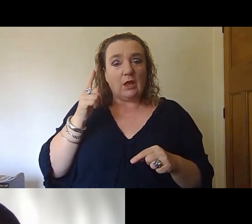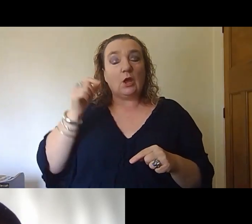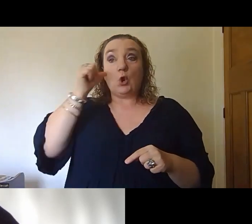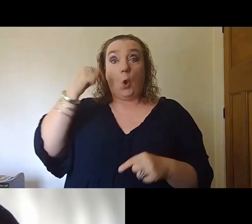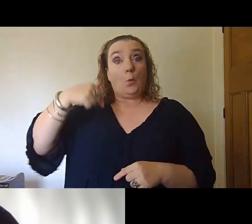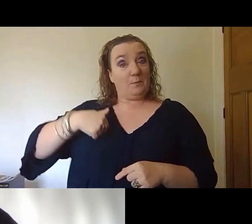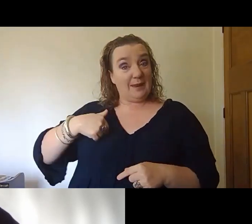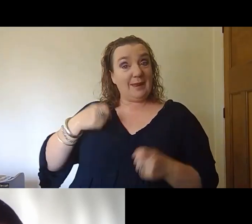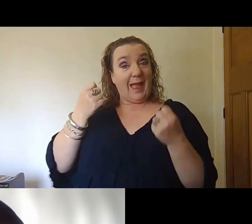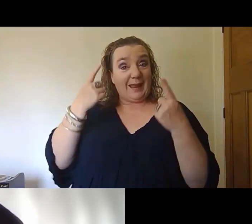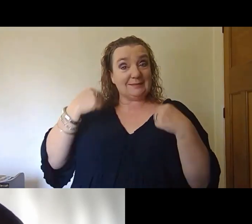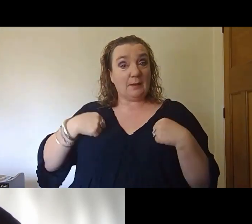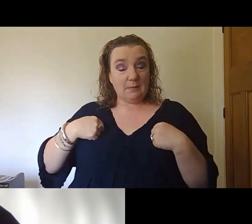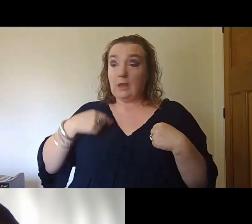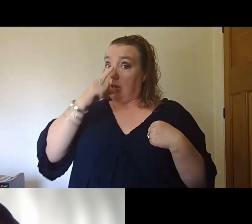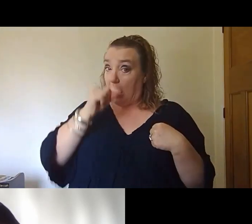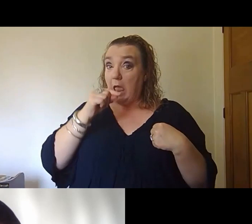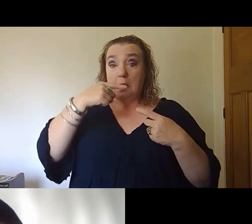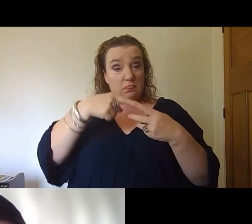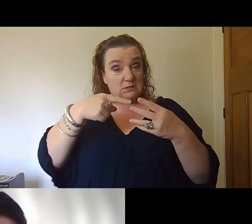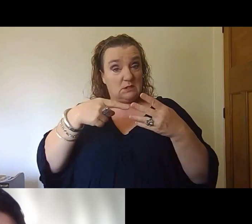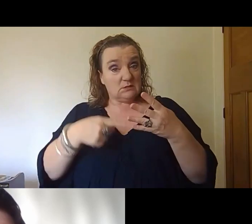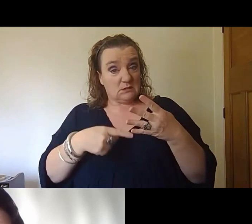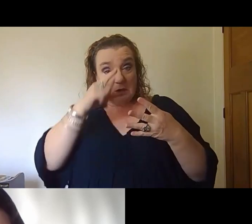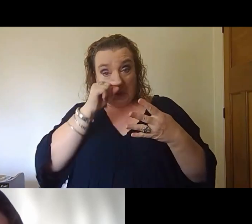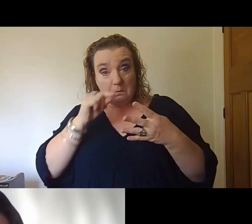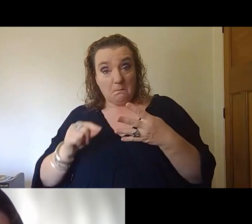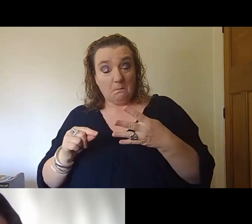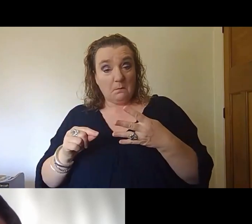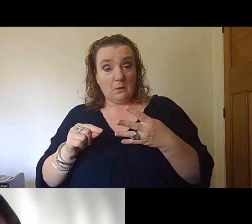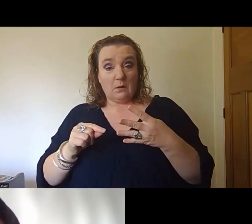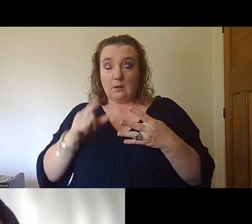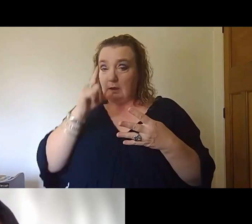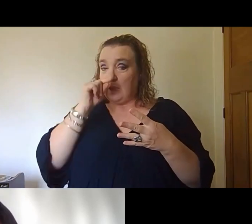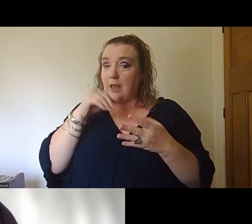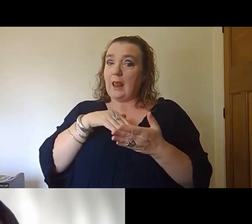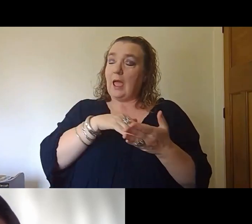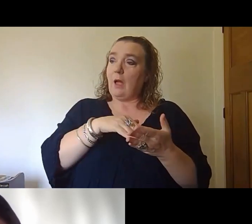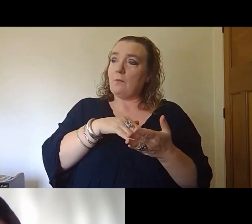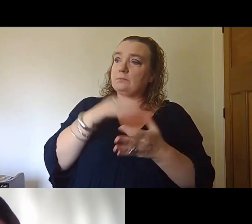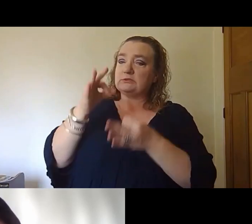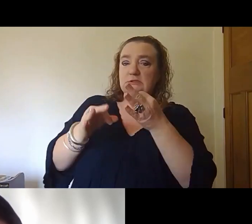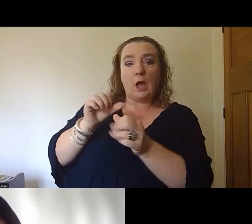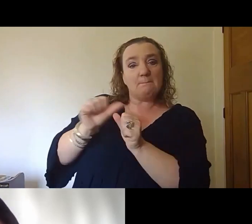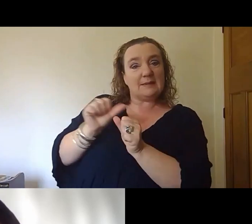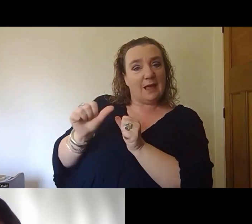and understand what my capabilities were, they were able to help make better decisions as to what help I needed and where.